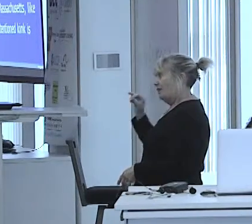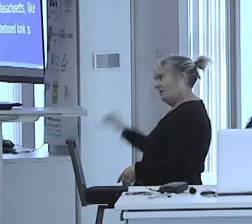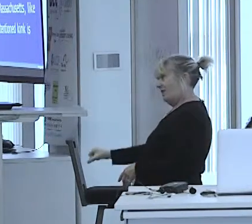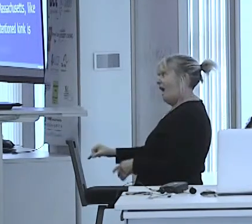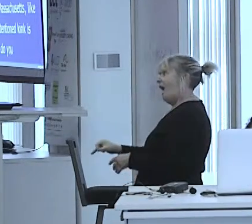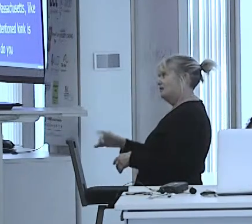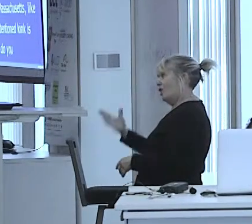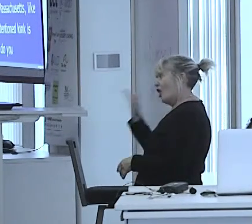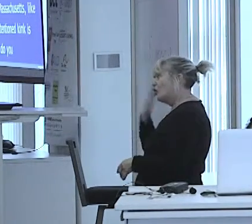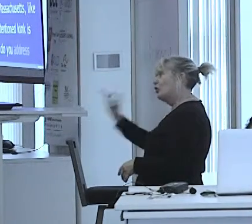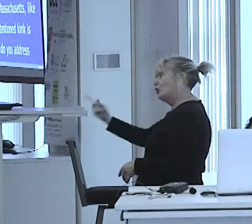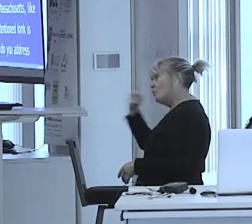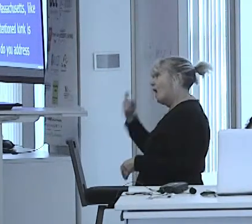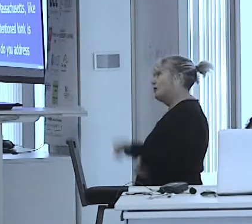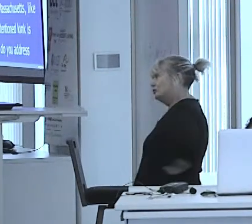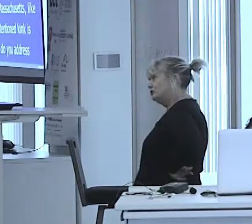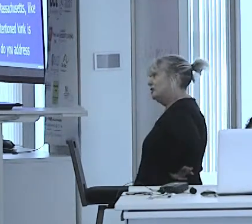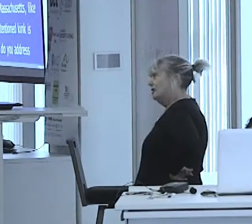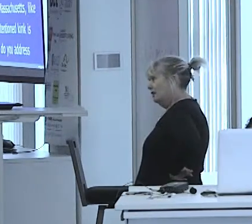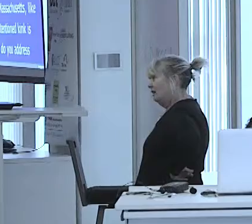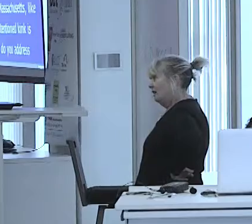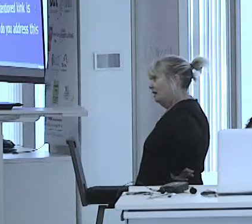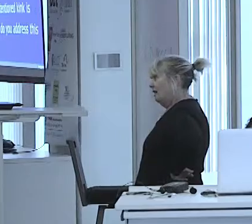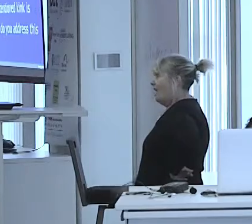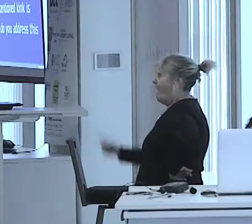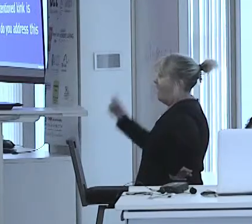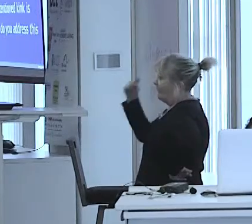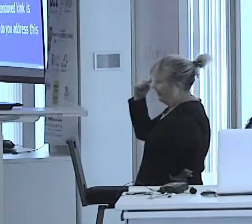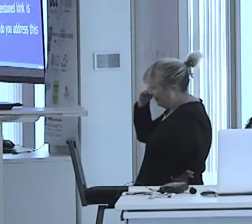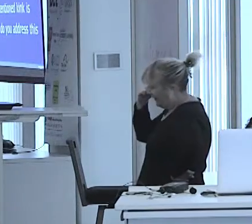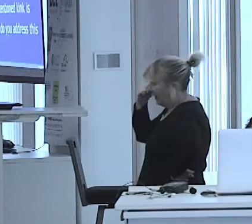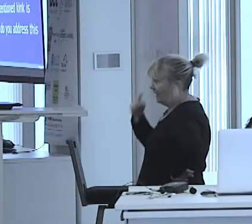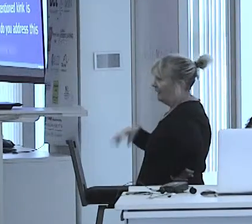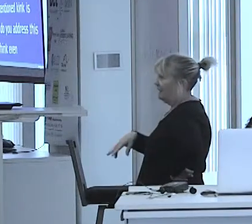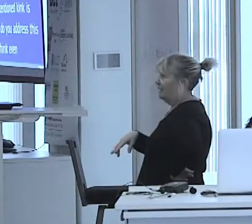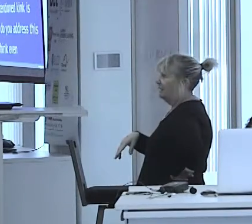I personally, I think even in the UK they do this and it's really annoying.